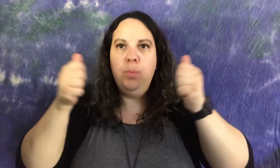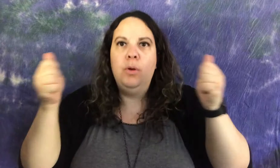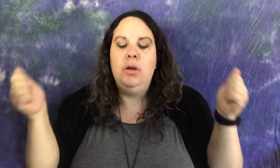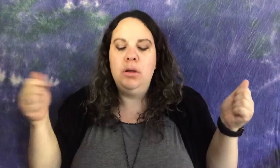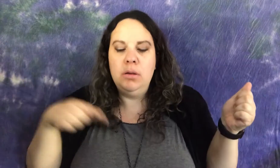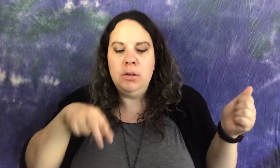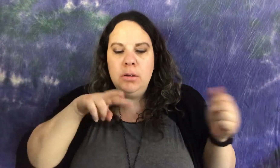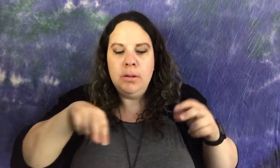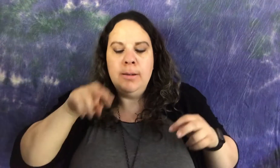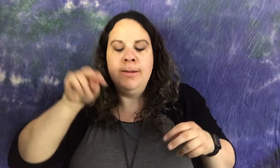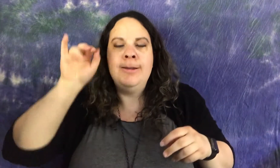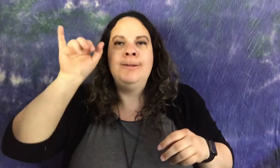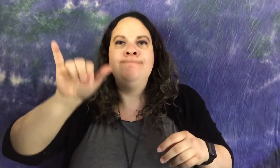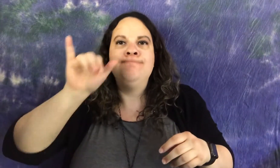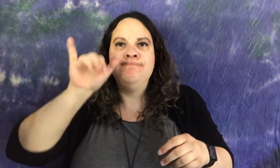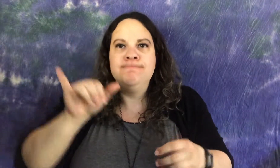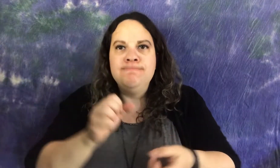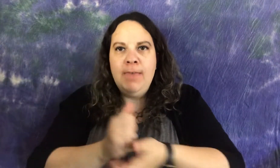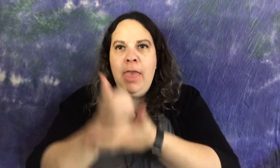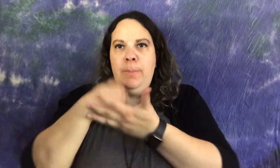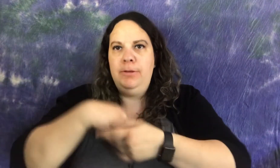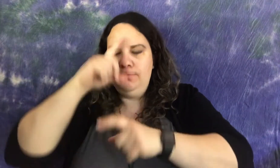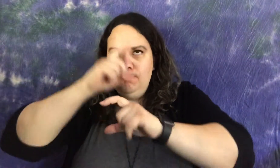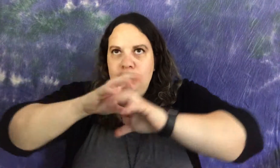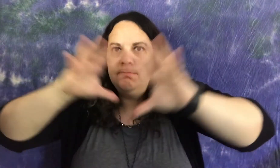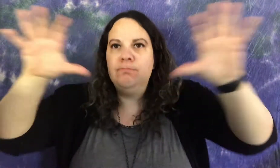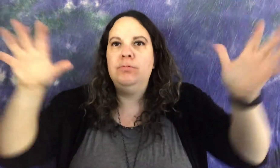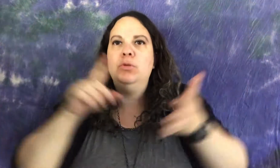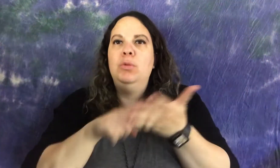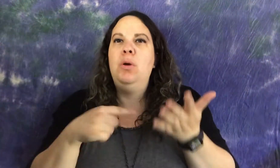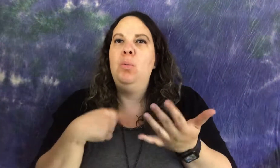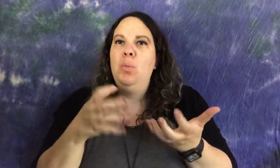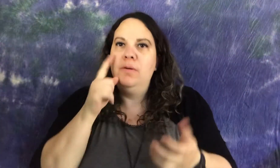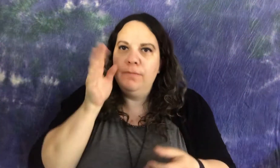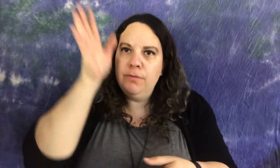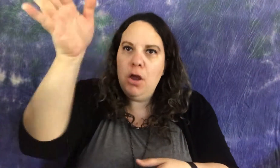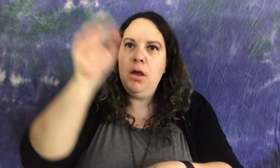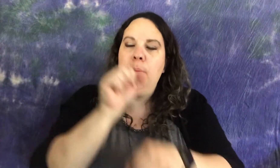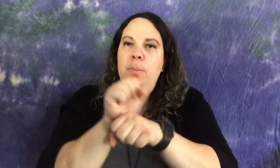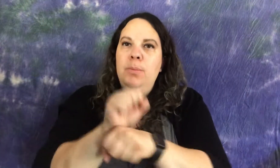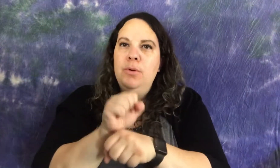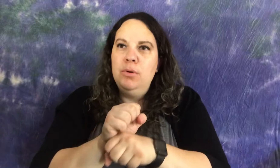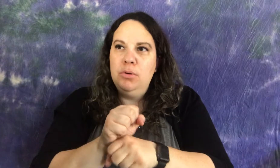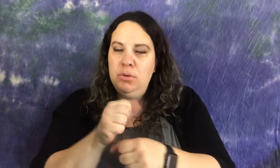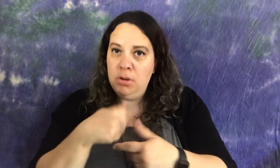What I observed helped me imagine what I wanted my future career to look like